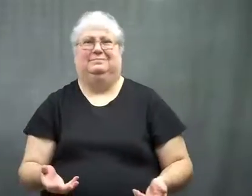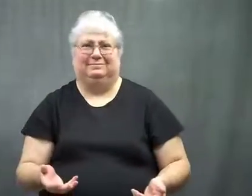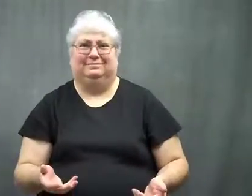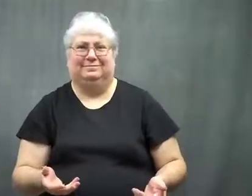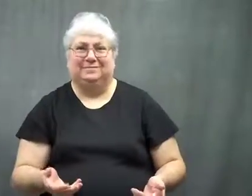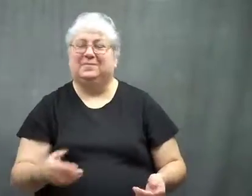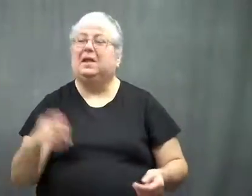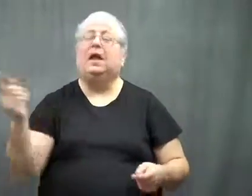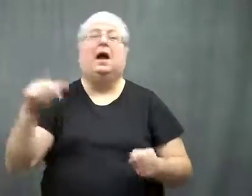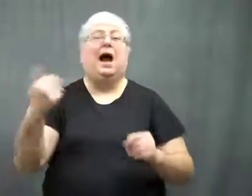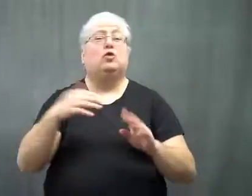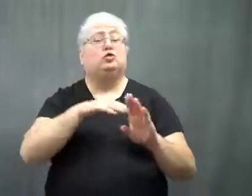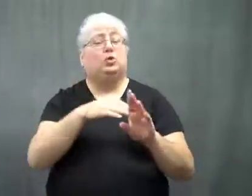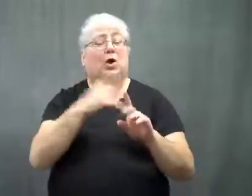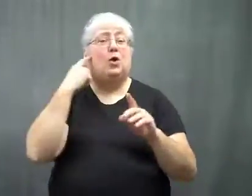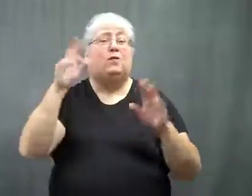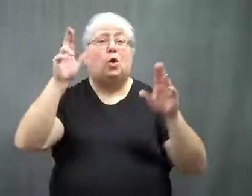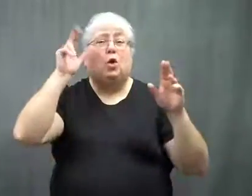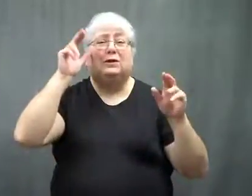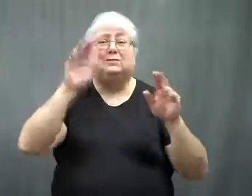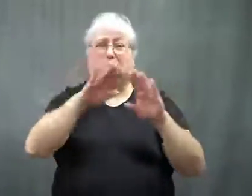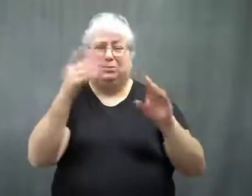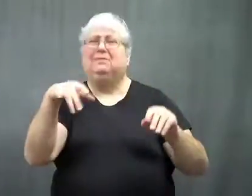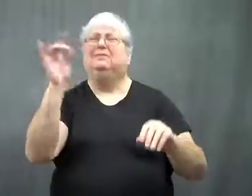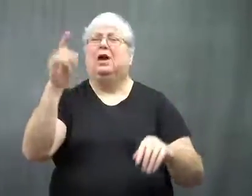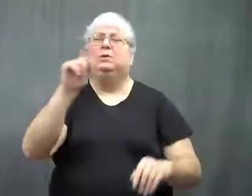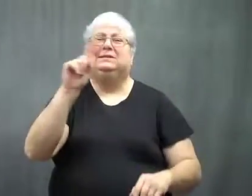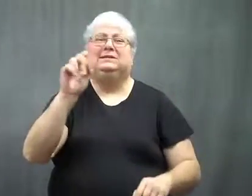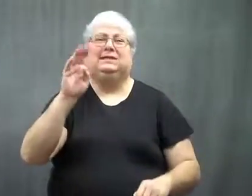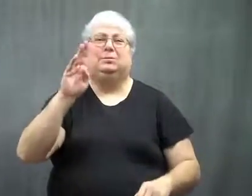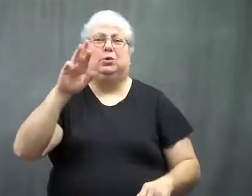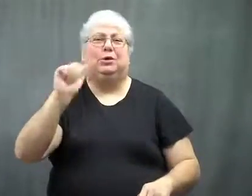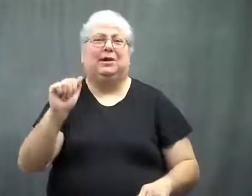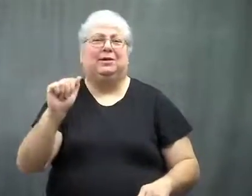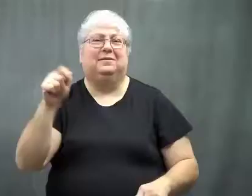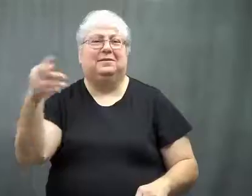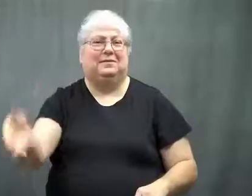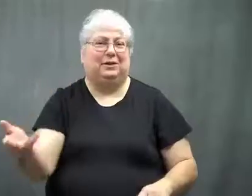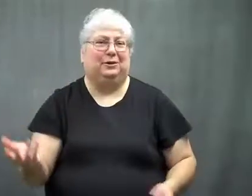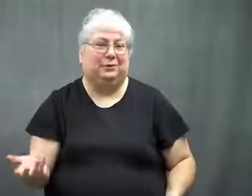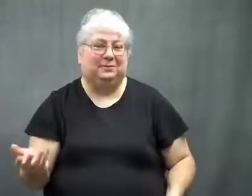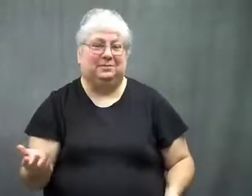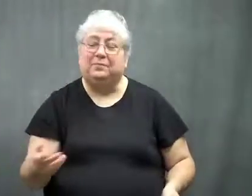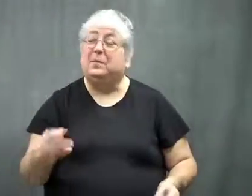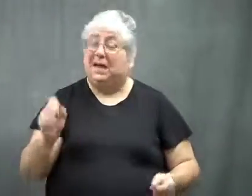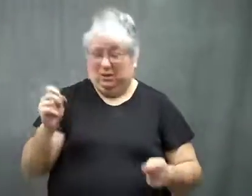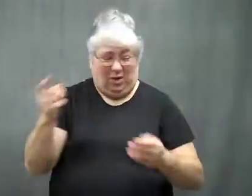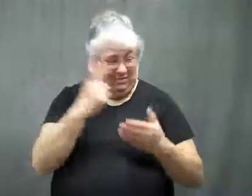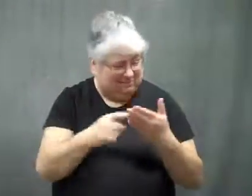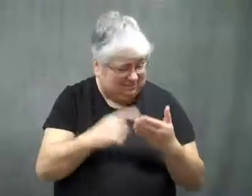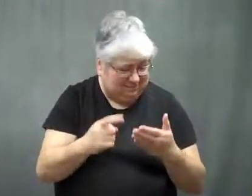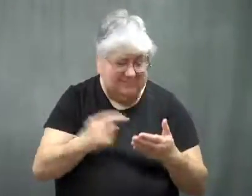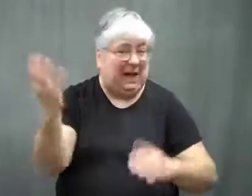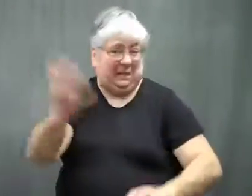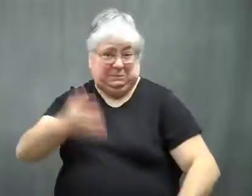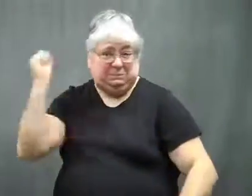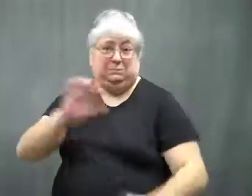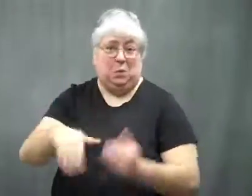A zebra was found in a horse trailer.